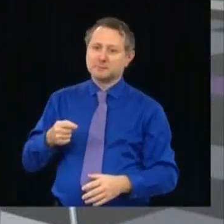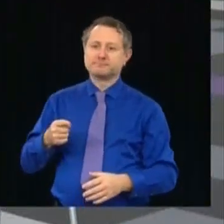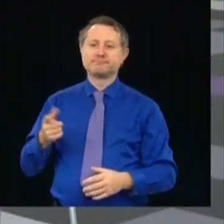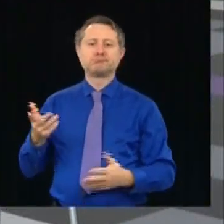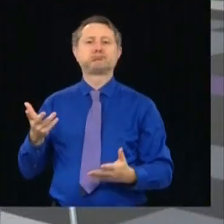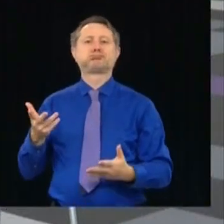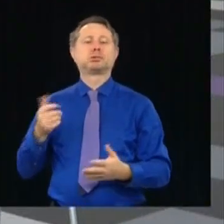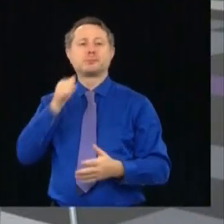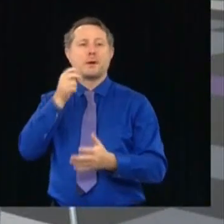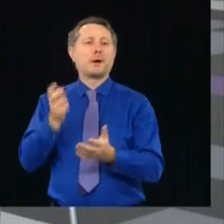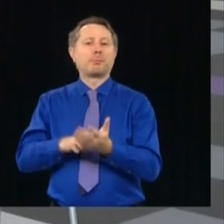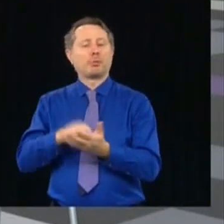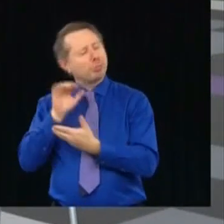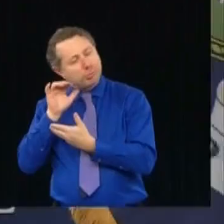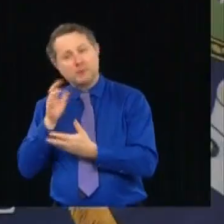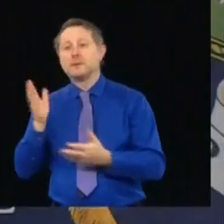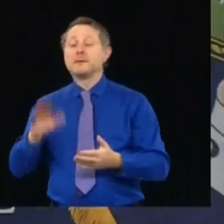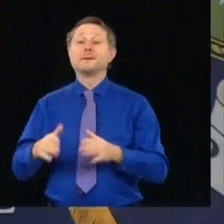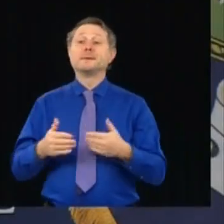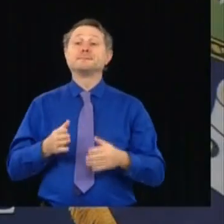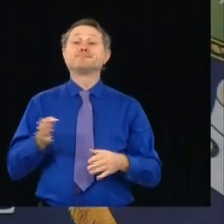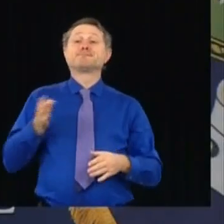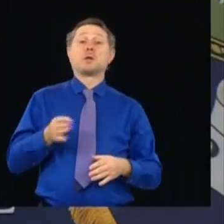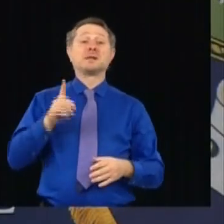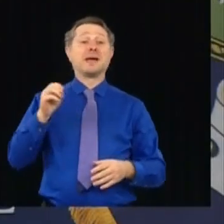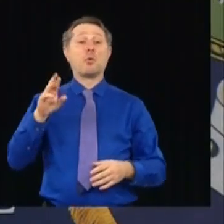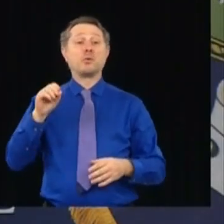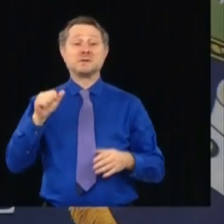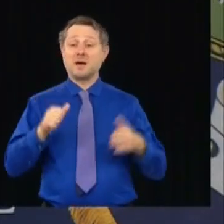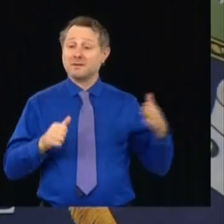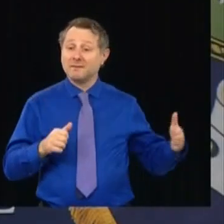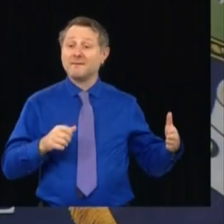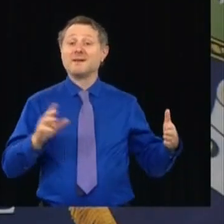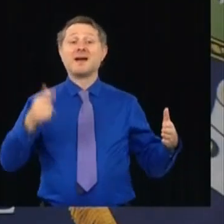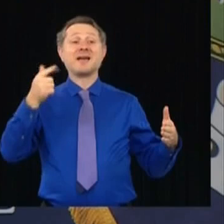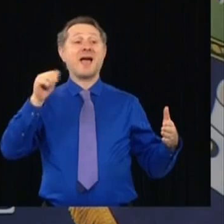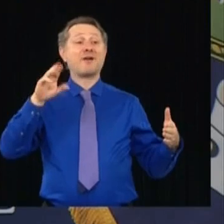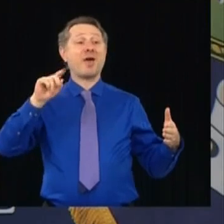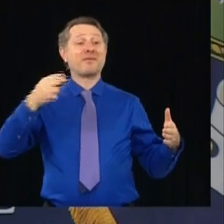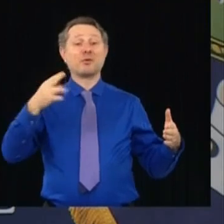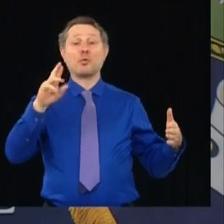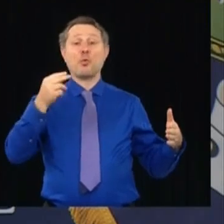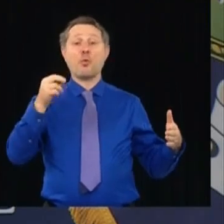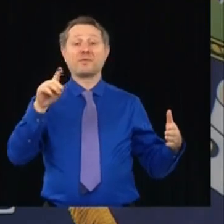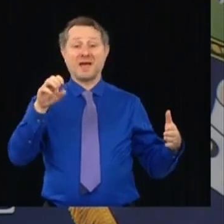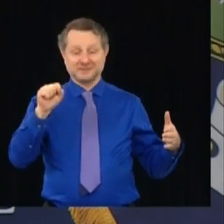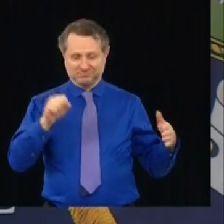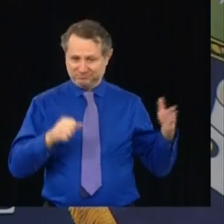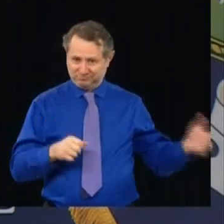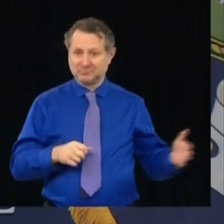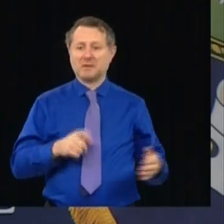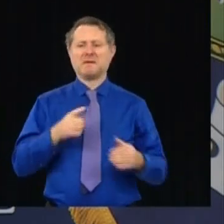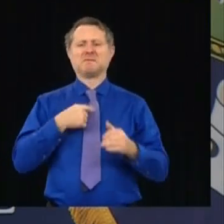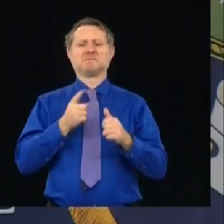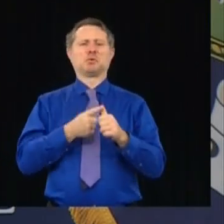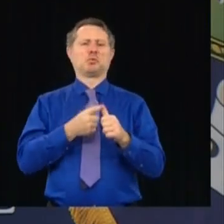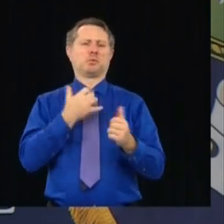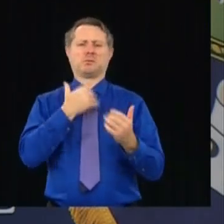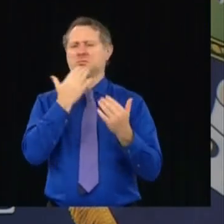EXECUTIVE ORDER. TO MY LEFT, SECRETARY MELISSA DEROSA AND TO HER LEFT, GARRETT RHODES.